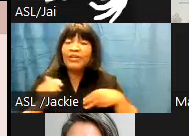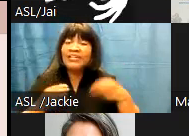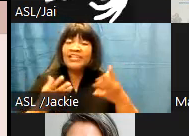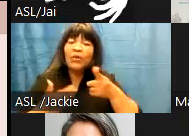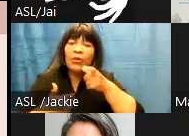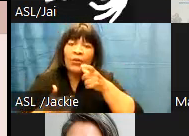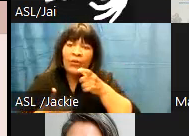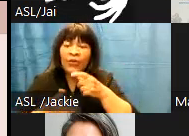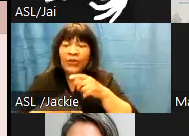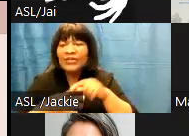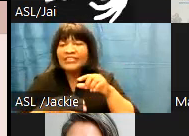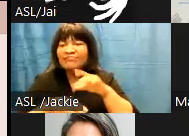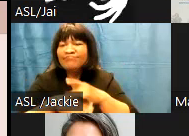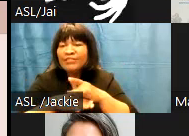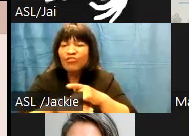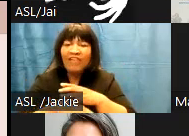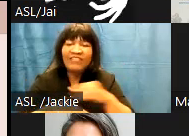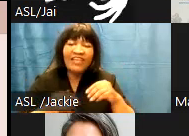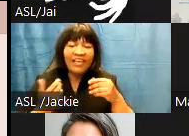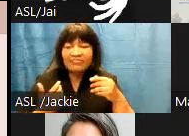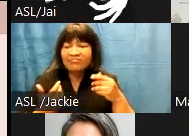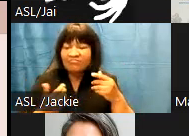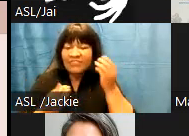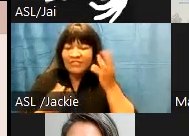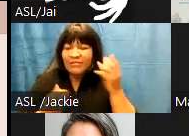geographic information. It is anonymous form.